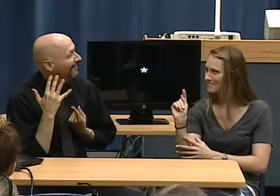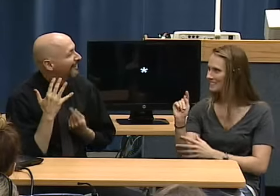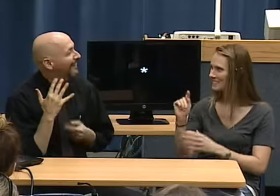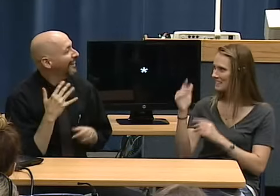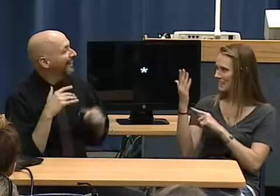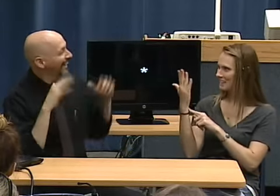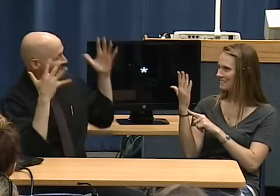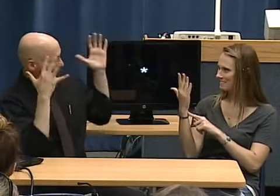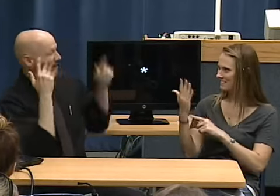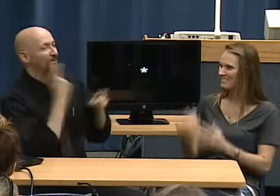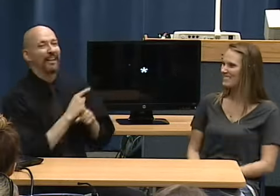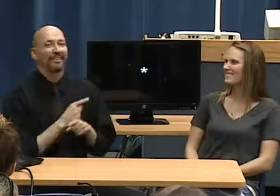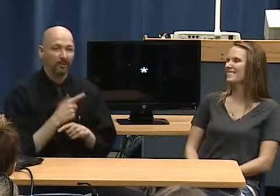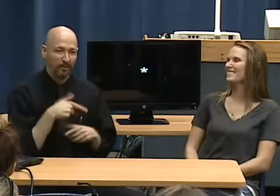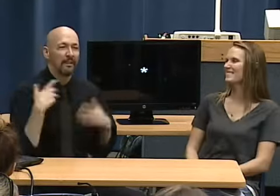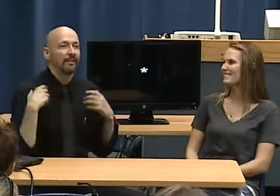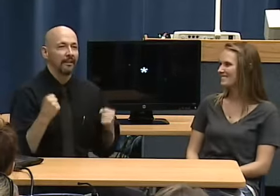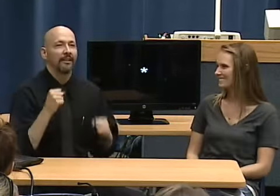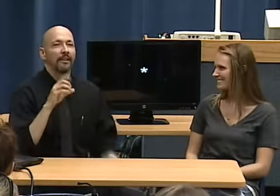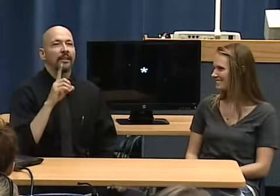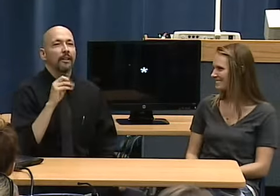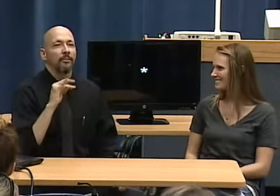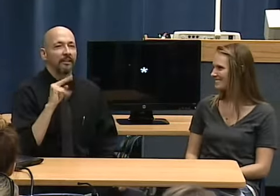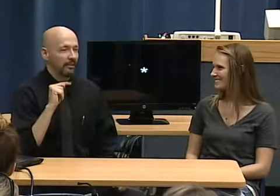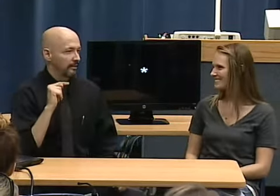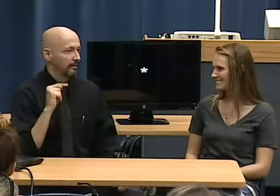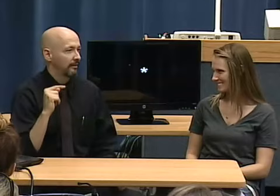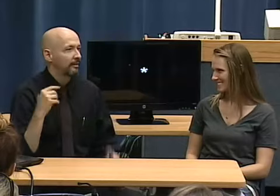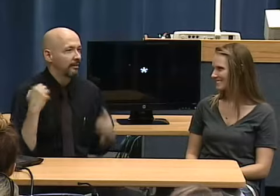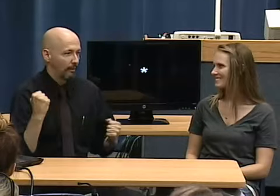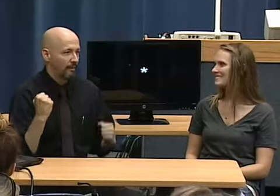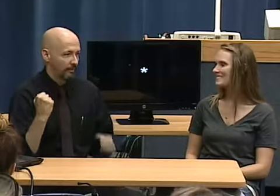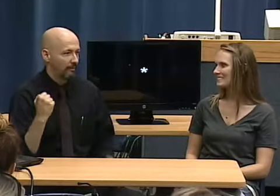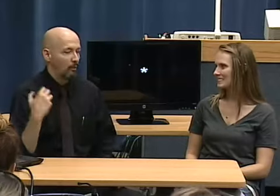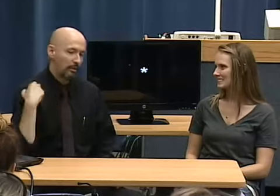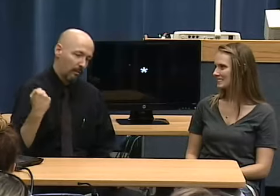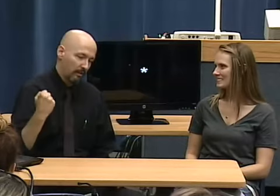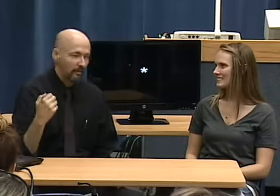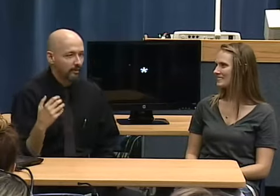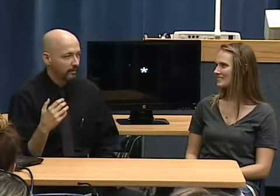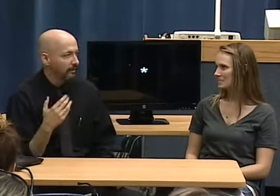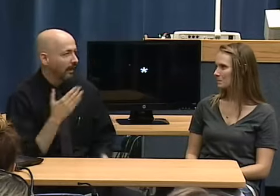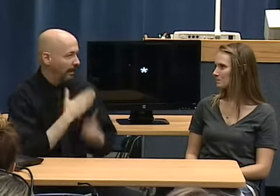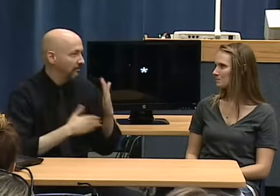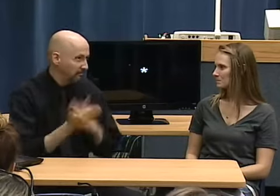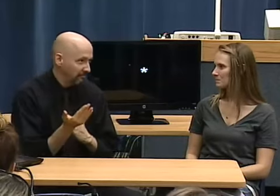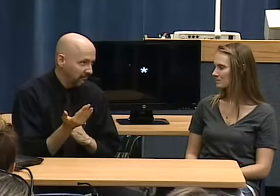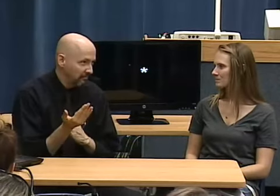Yay! Correct. It's strong. D-O-M-I-N-A-N-T. Strong. Strong hand.